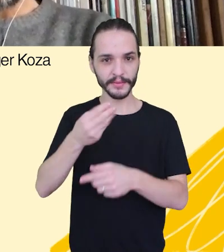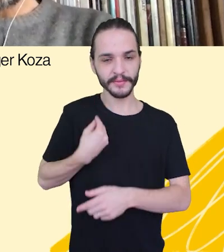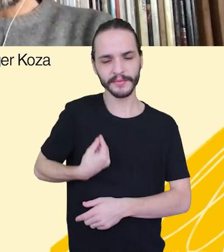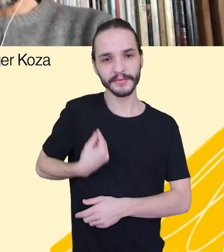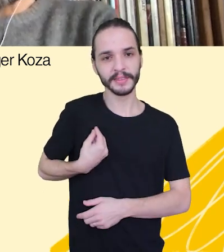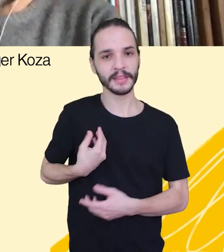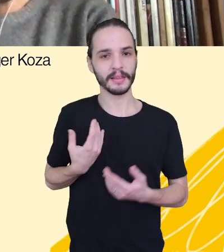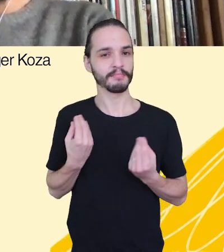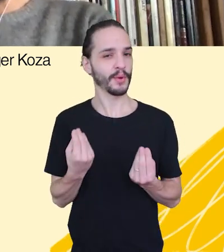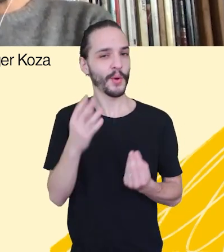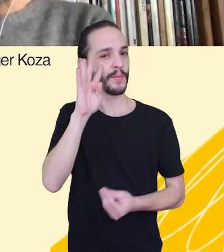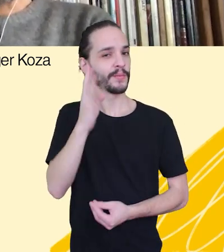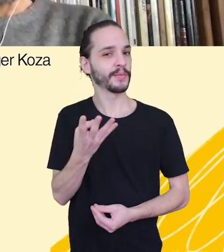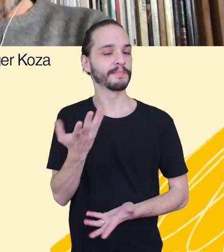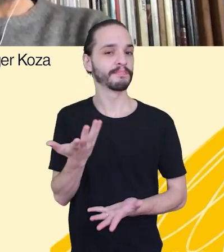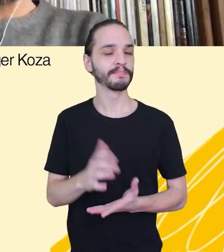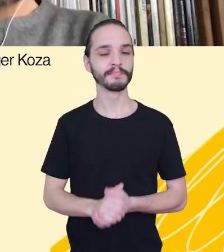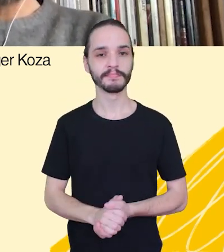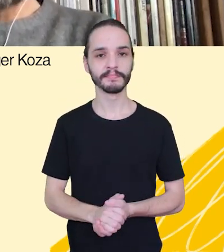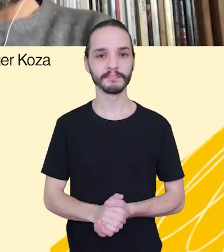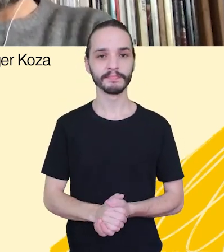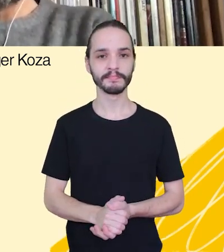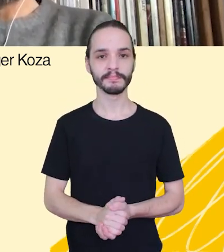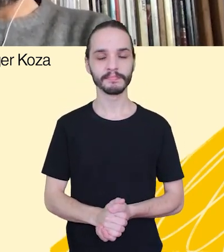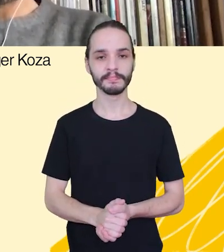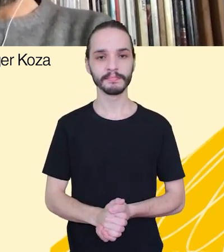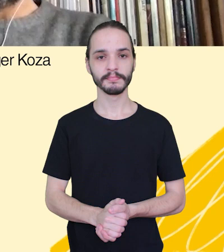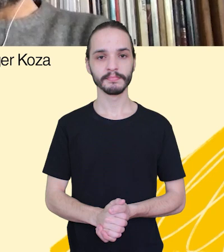Do you remember? Well, I...